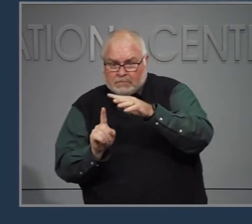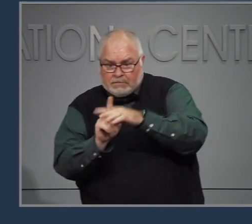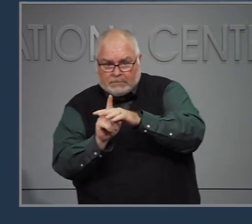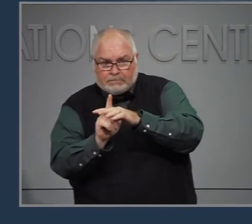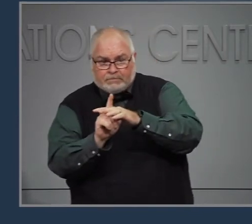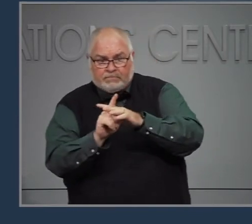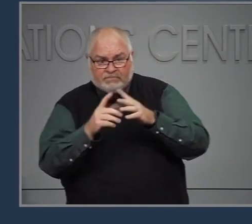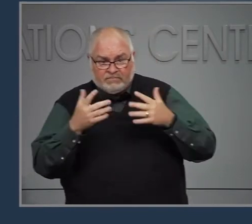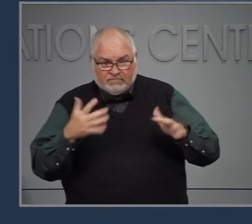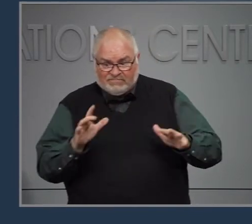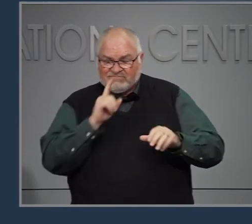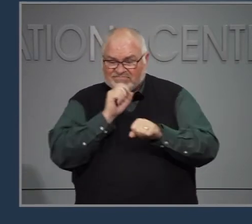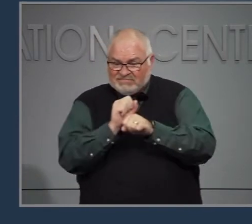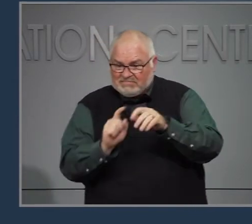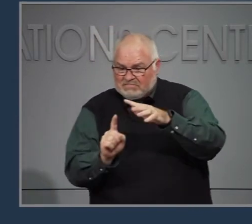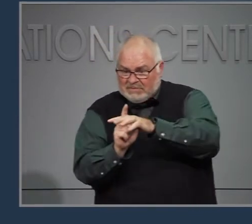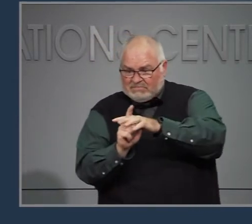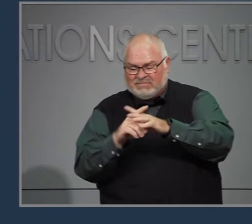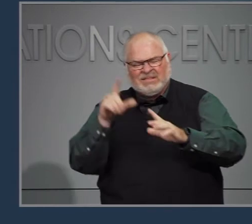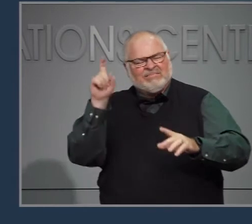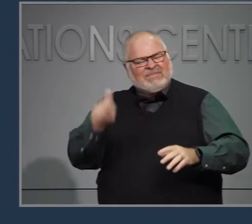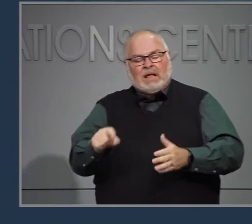ALREADY BEEN DETECTED IN THEIR FACILITY.